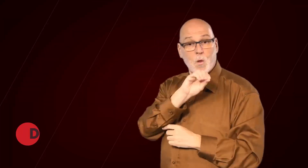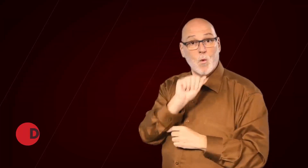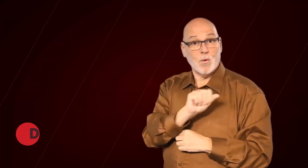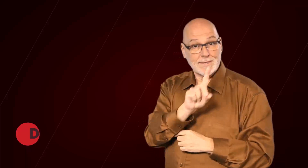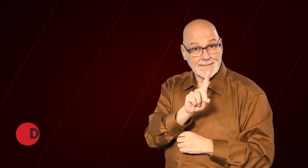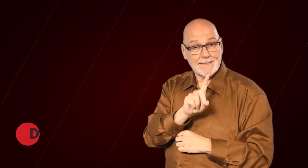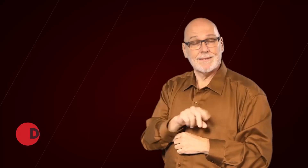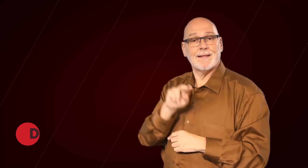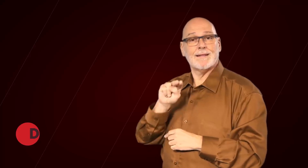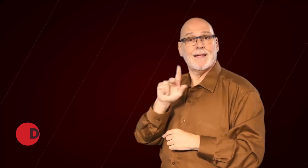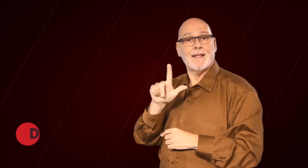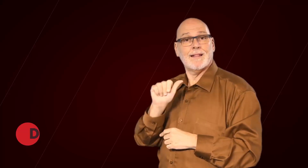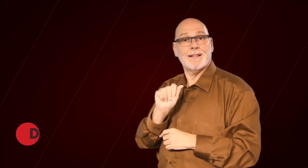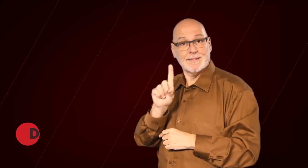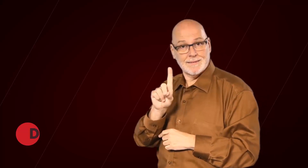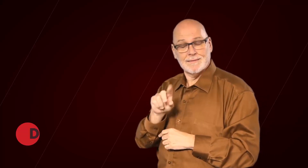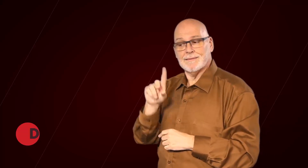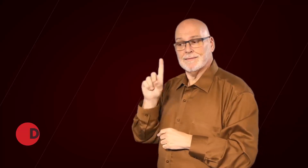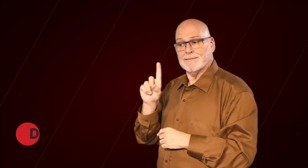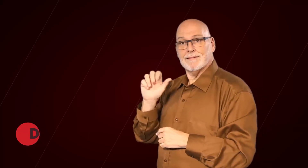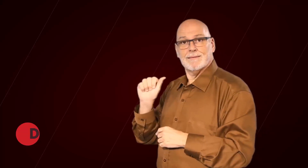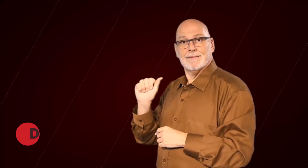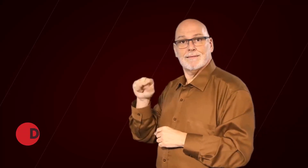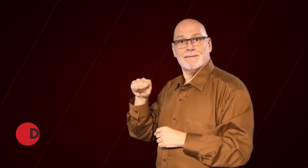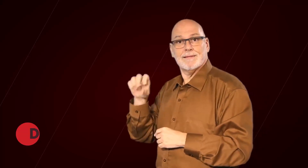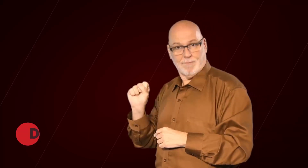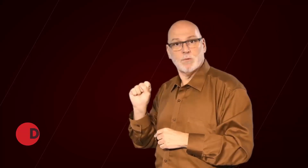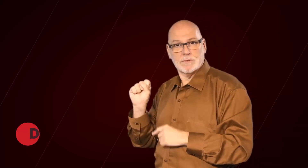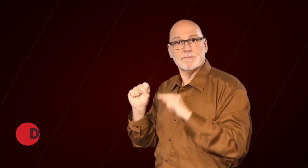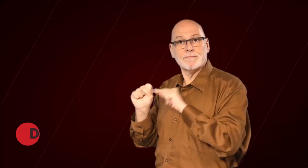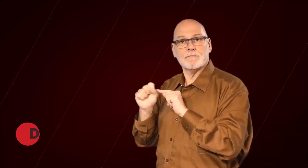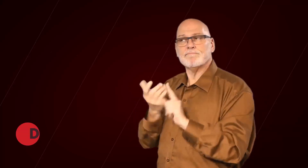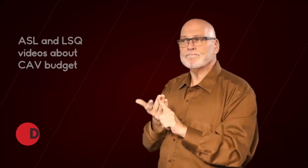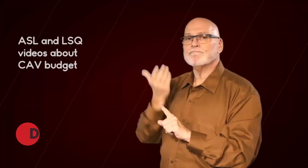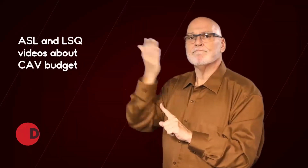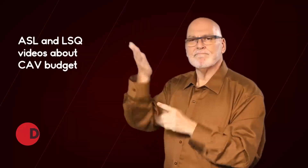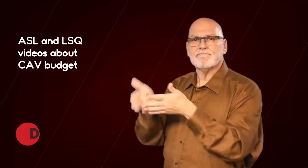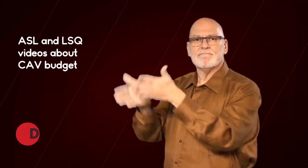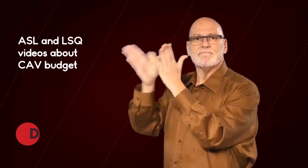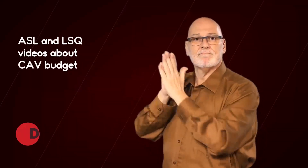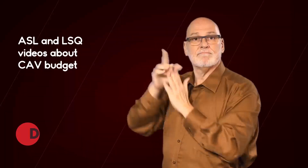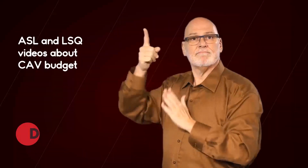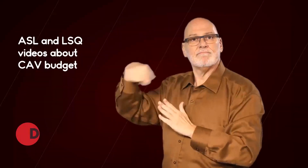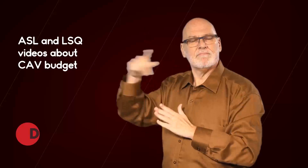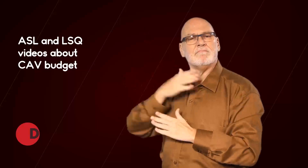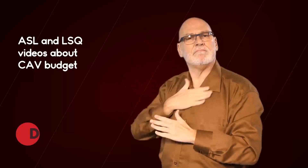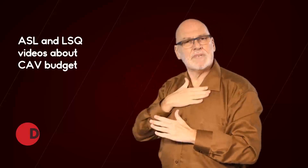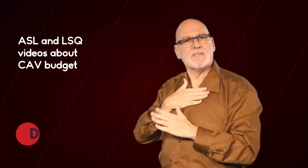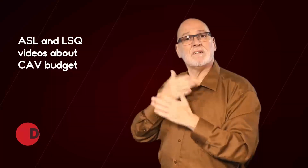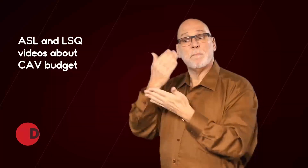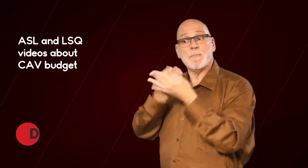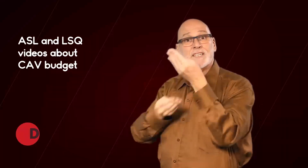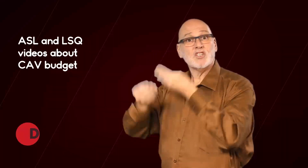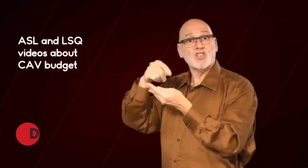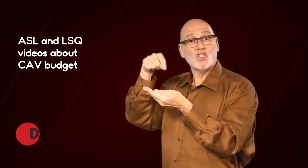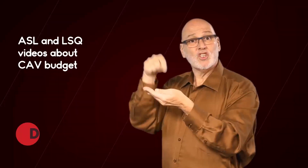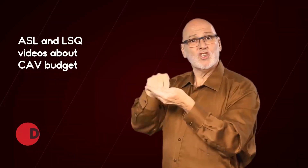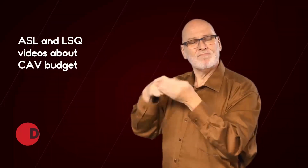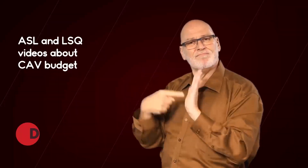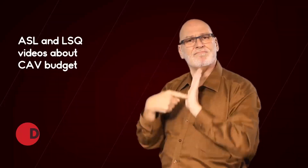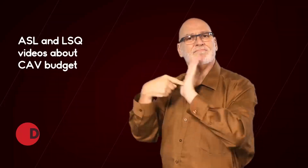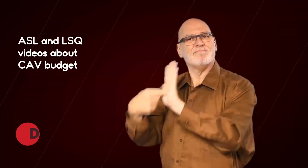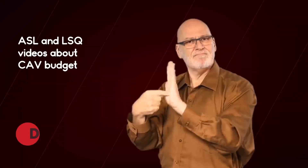OAD, NLAD, and DAANS submitted a request for the budget to be shown